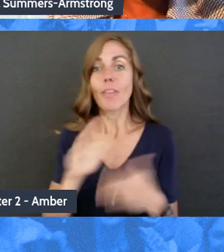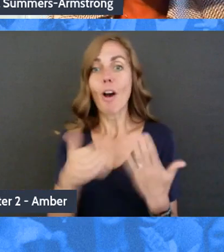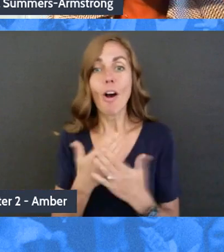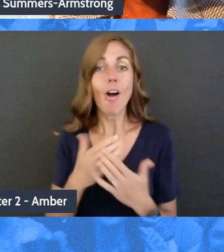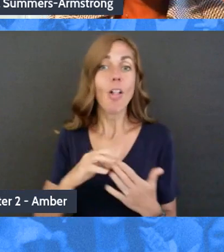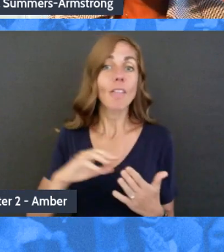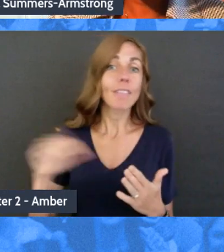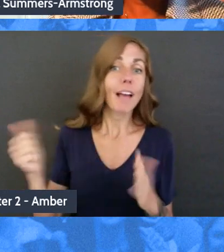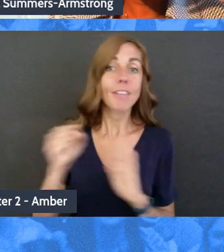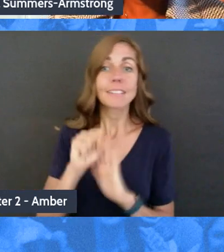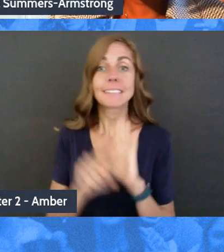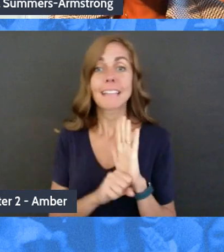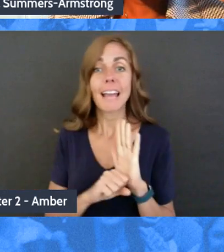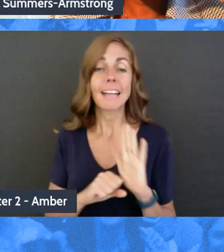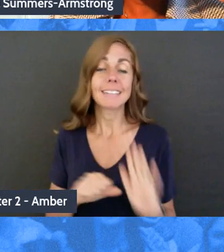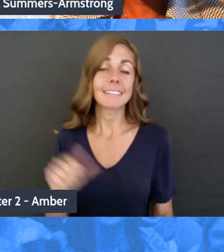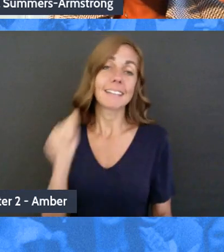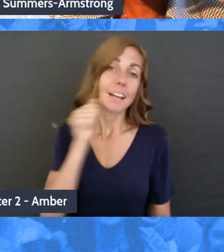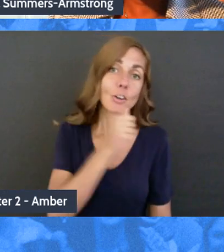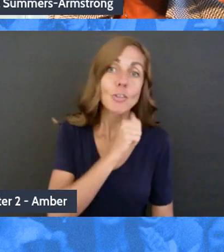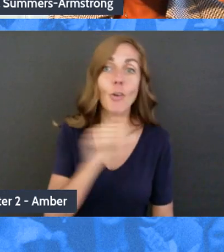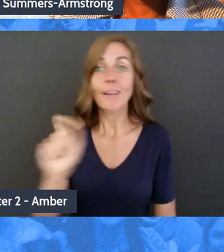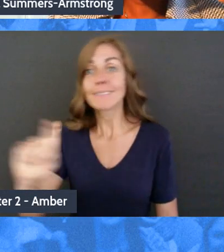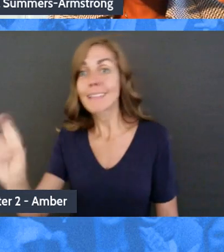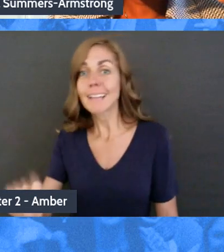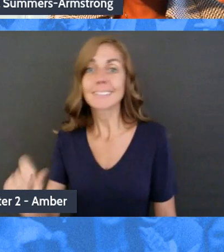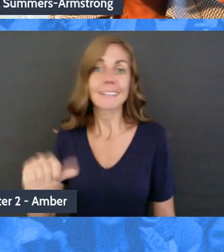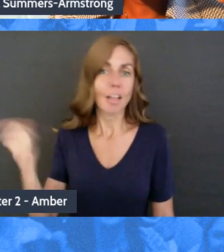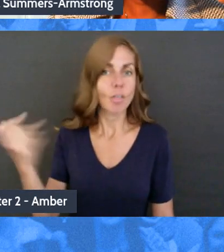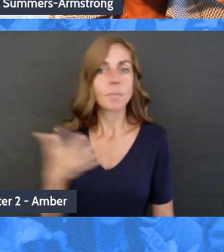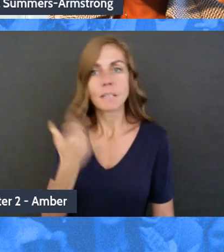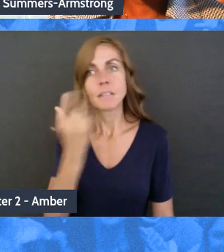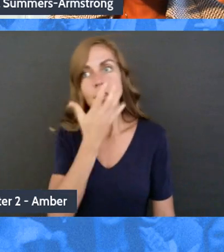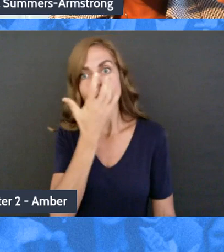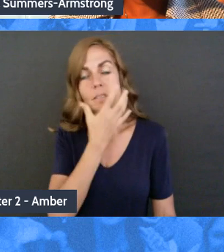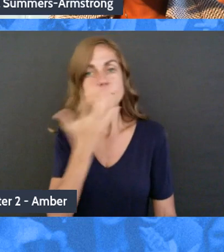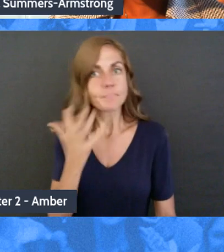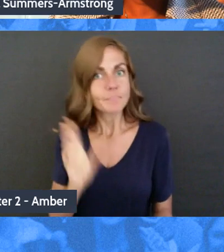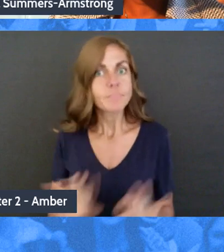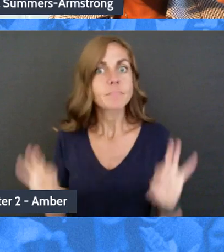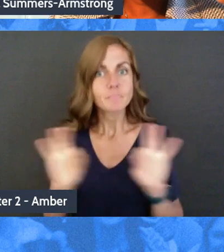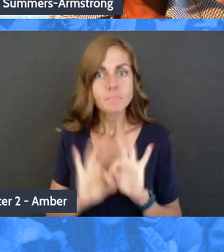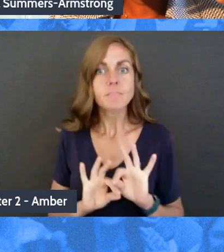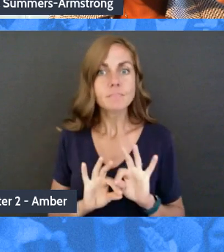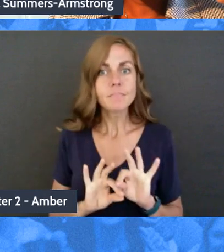where these rights are under attack. This is really something that we've gotta keep fighting for.